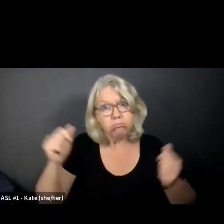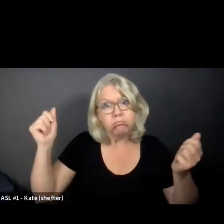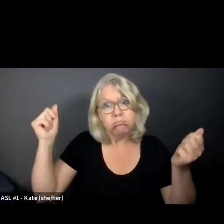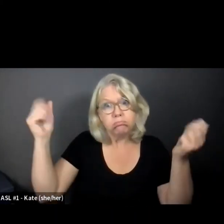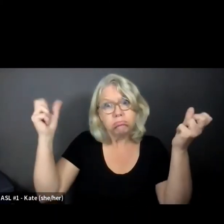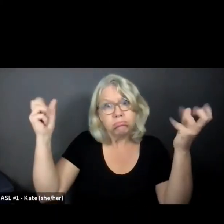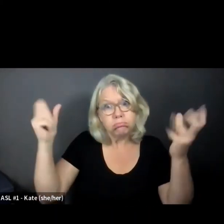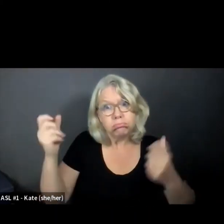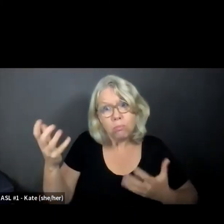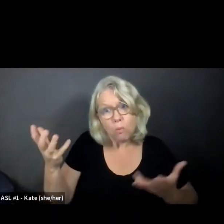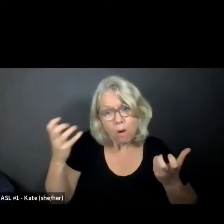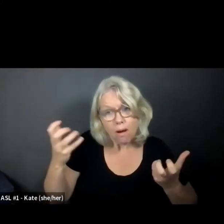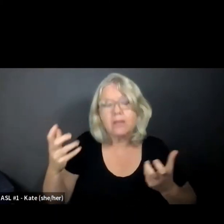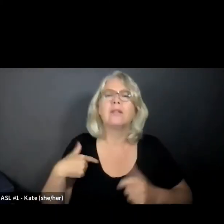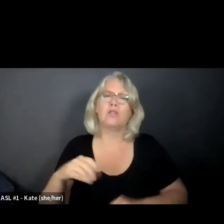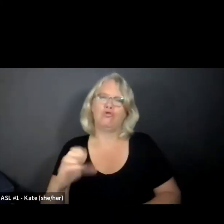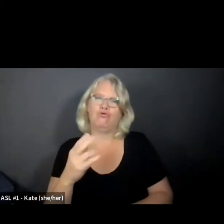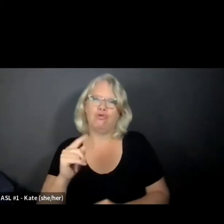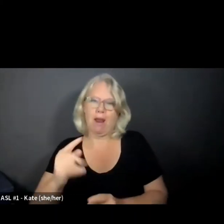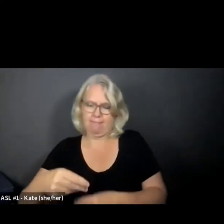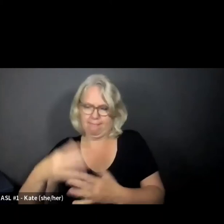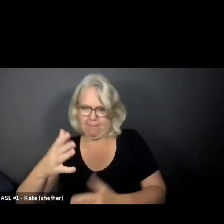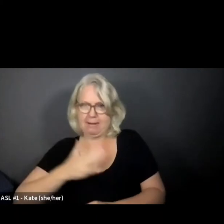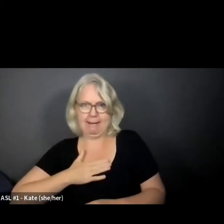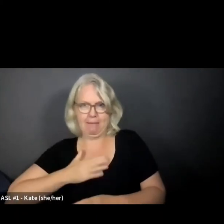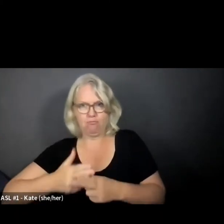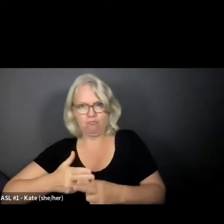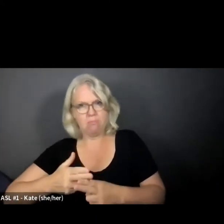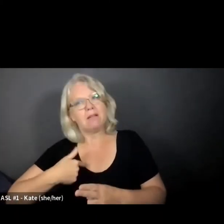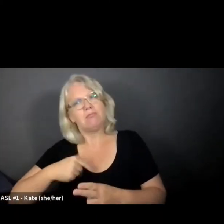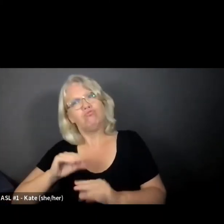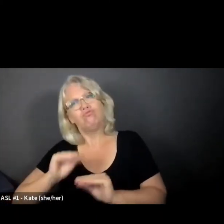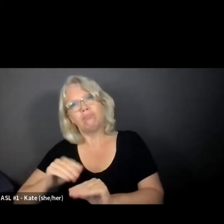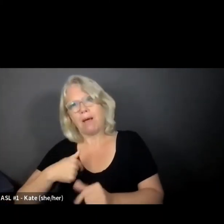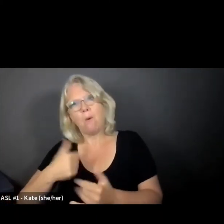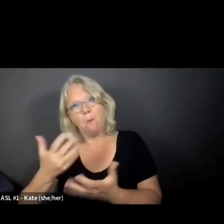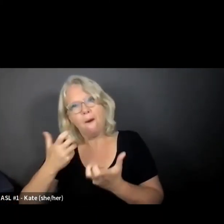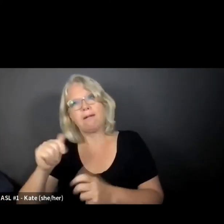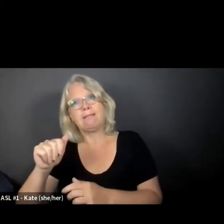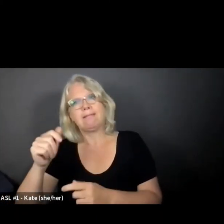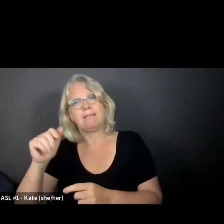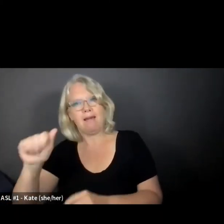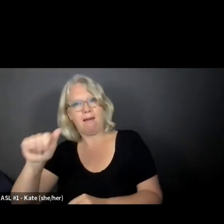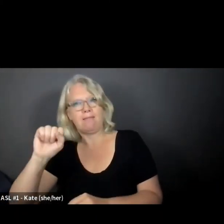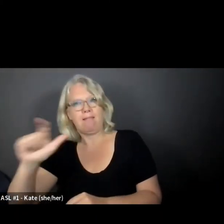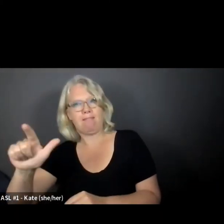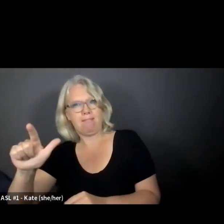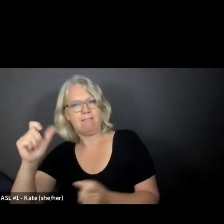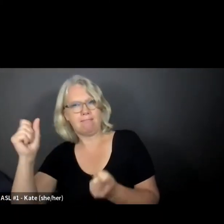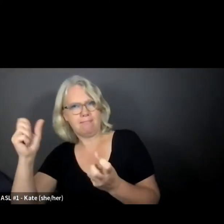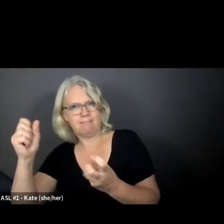WISH TO SPEAK VIA ASL. THE MODERATOR WILL SAY YOUR NAME WHEN IT'S YOUR TURN TO SPEAK.